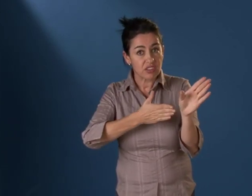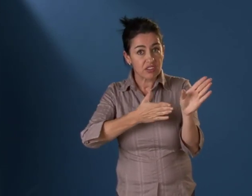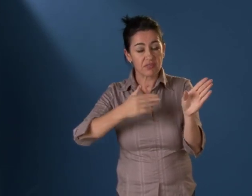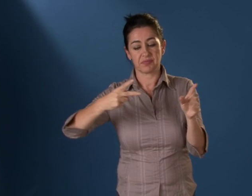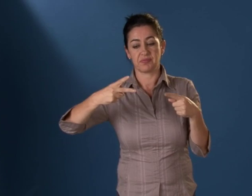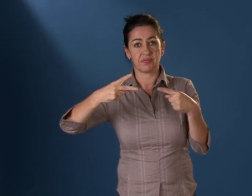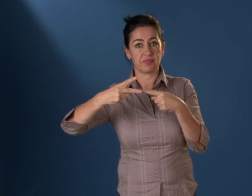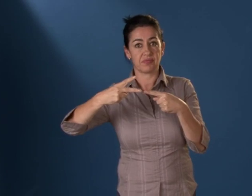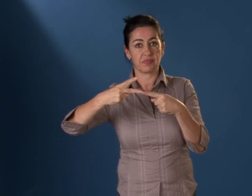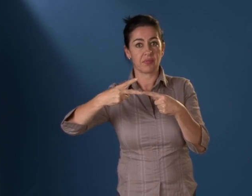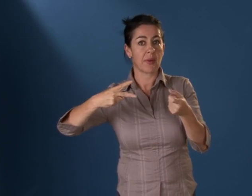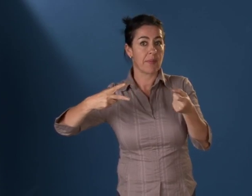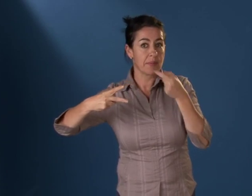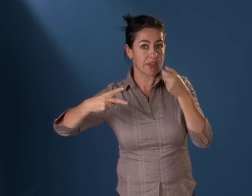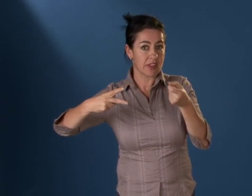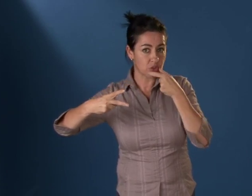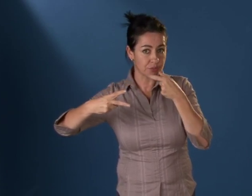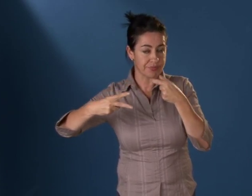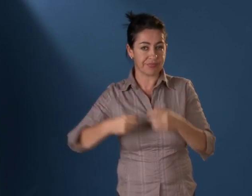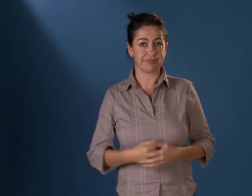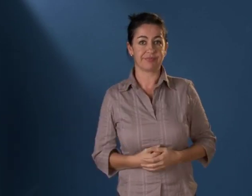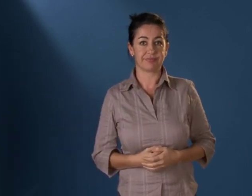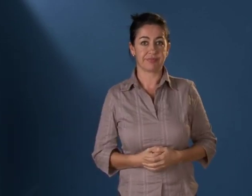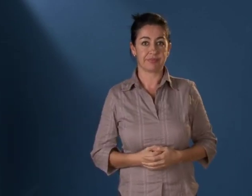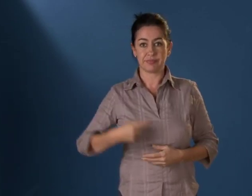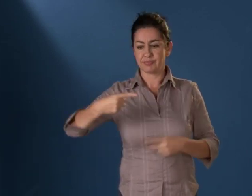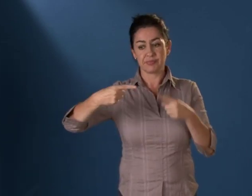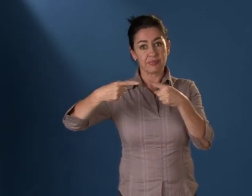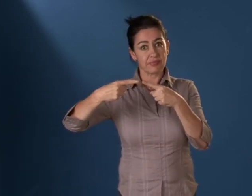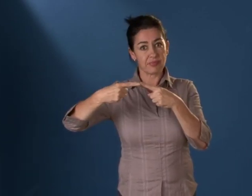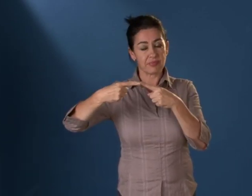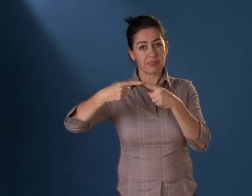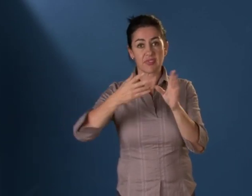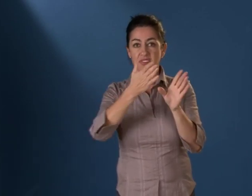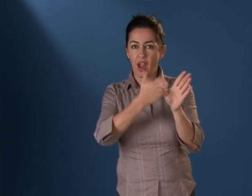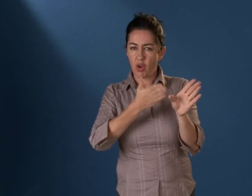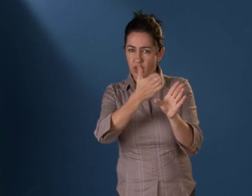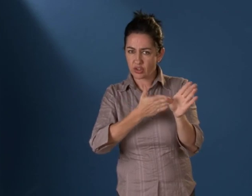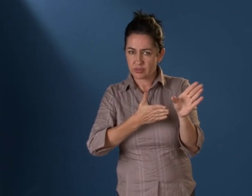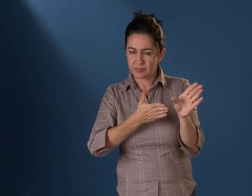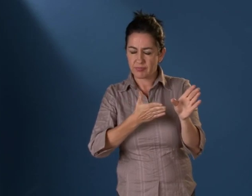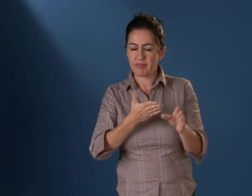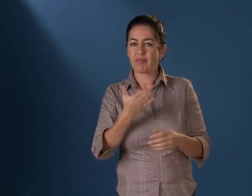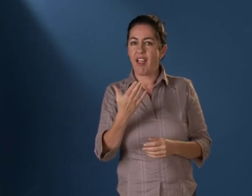a psychological treatment and the second treatment is medication. Psychological treatments have